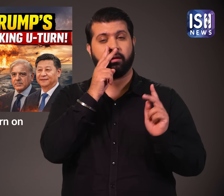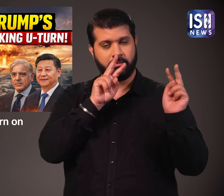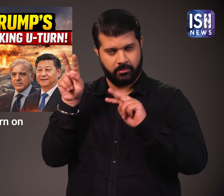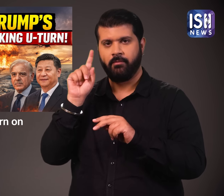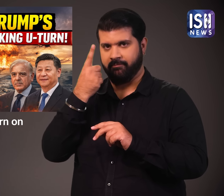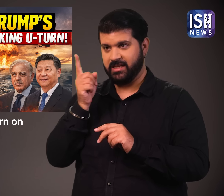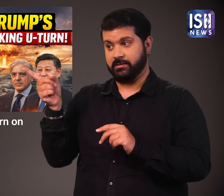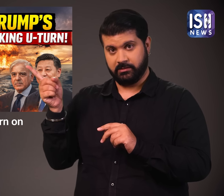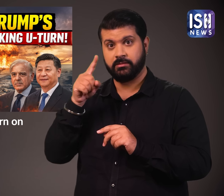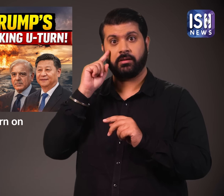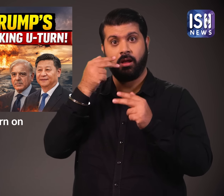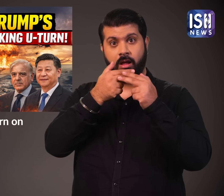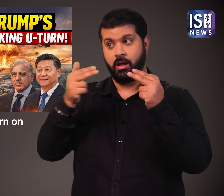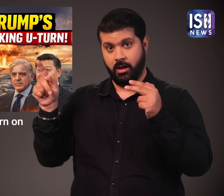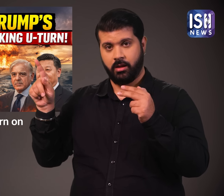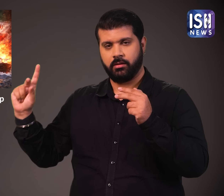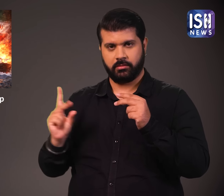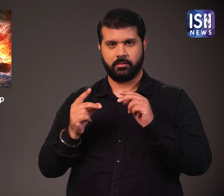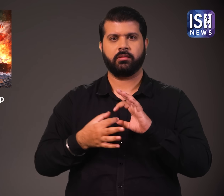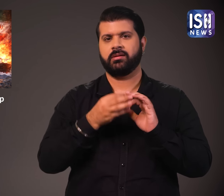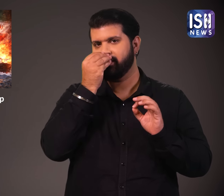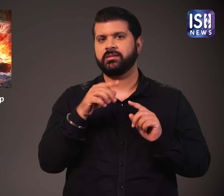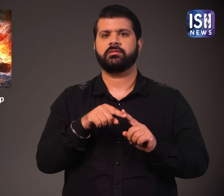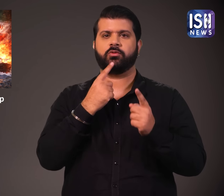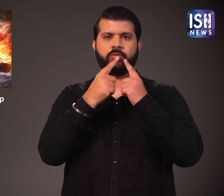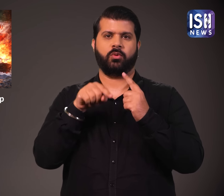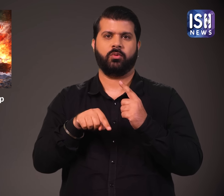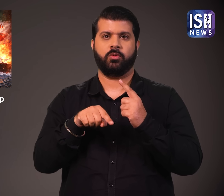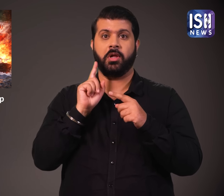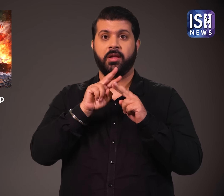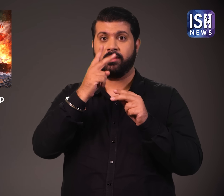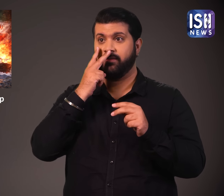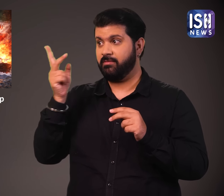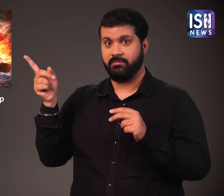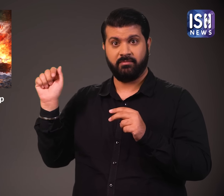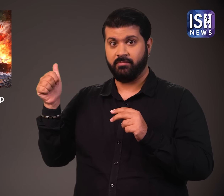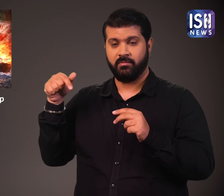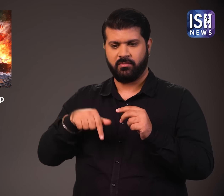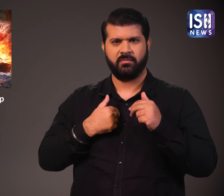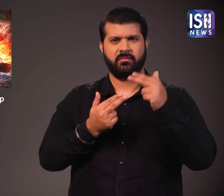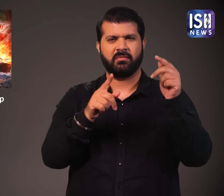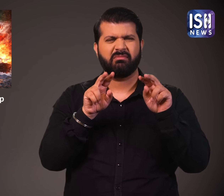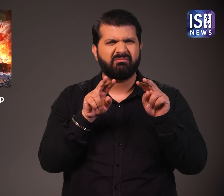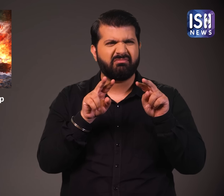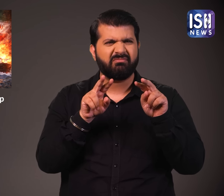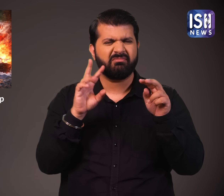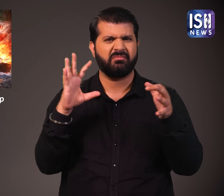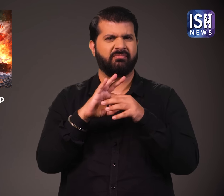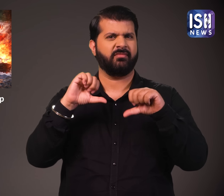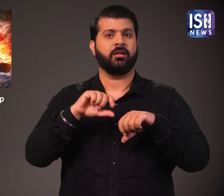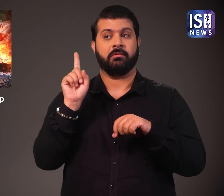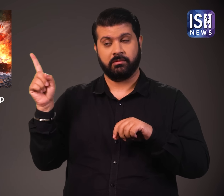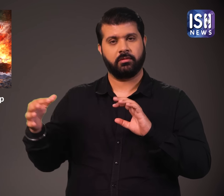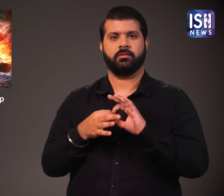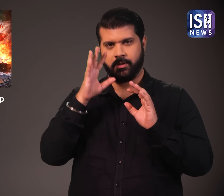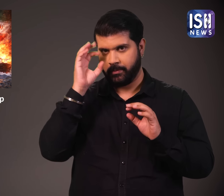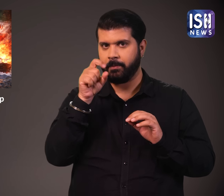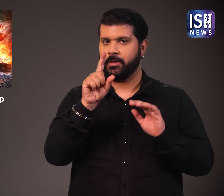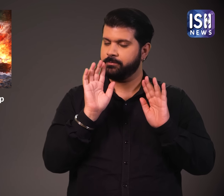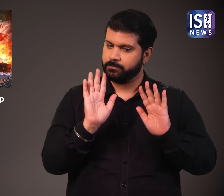First watch that news and then come back to this one, so it is easier to understand. Otherwise, this may feel confusing.